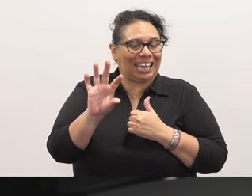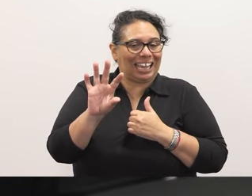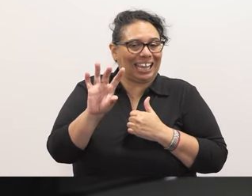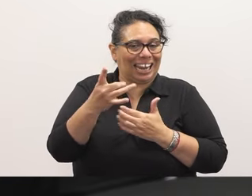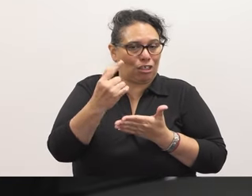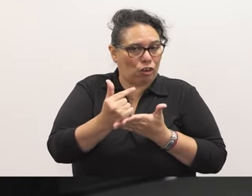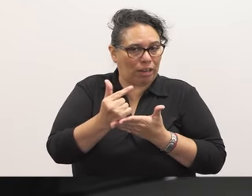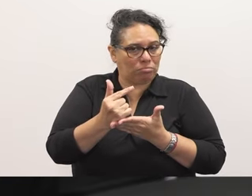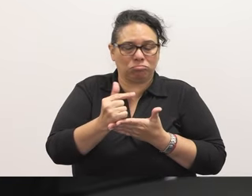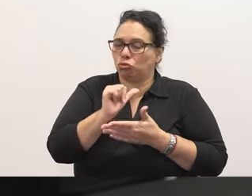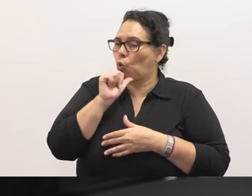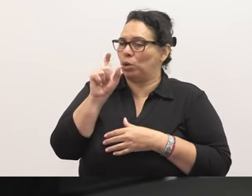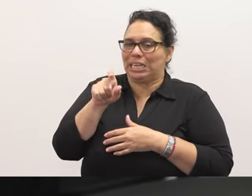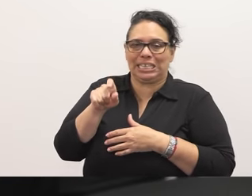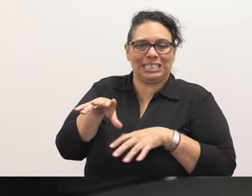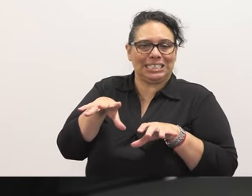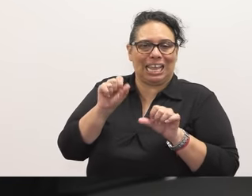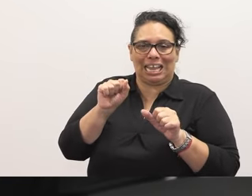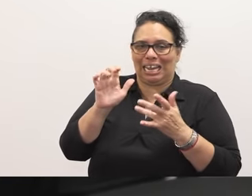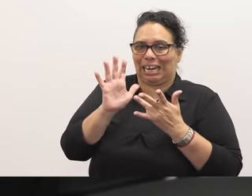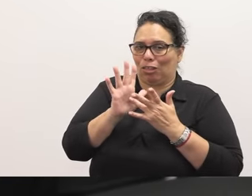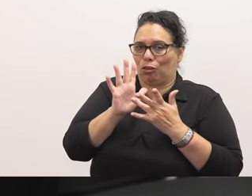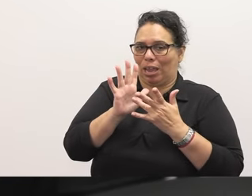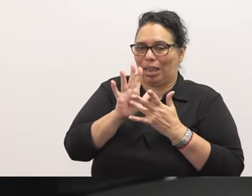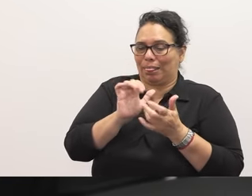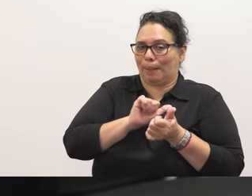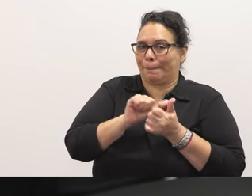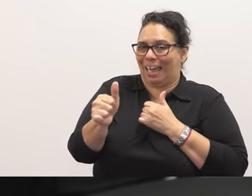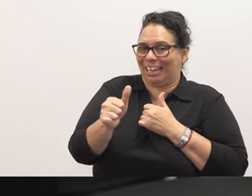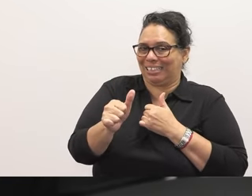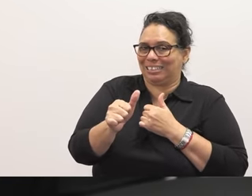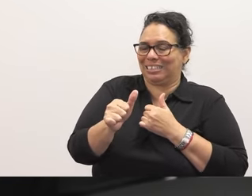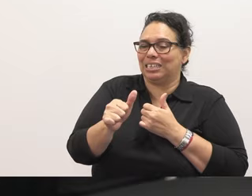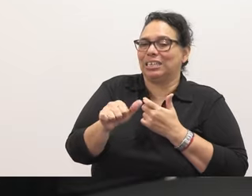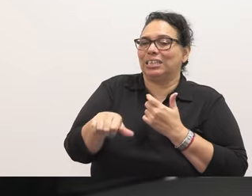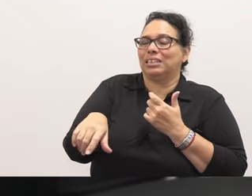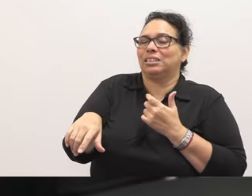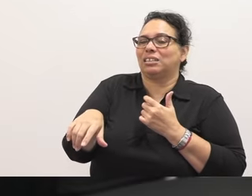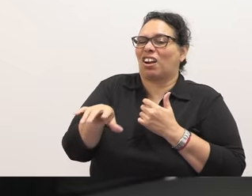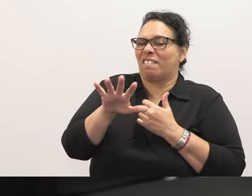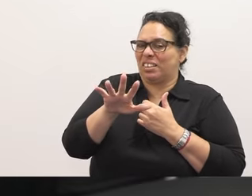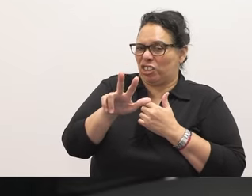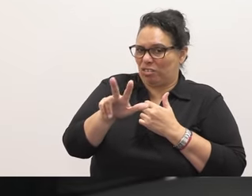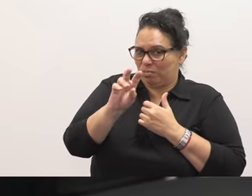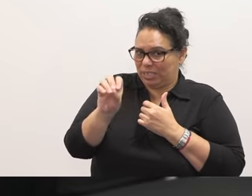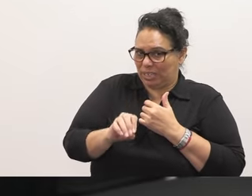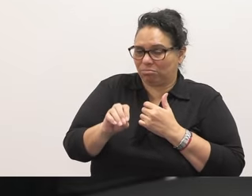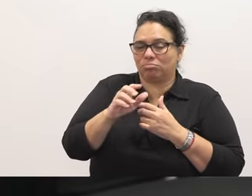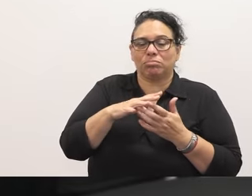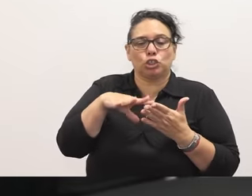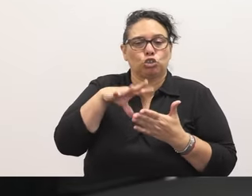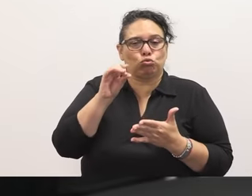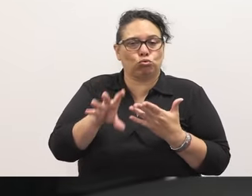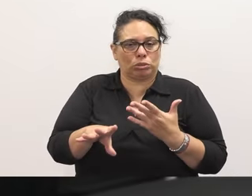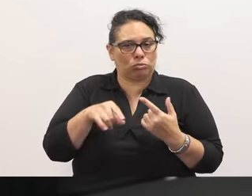the pass rate in ninth grade is 53%. These are students that obviously were struggling in math,